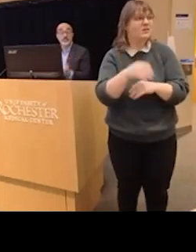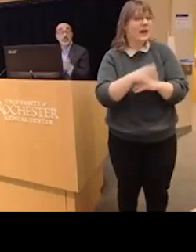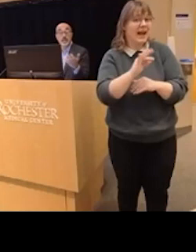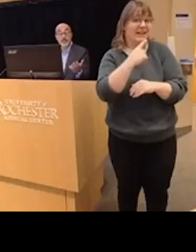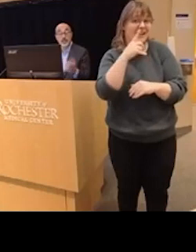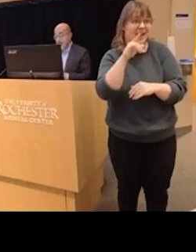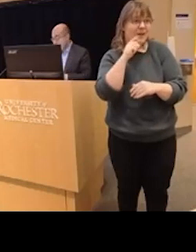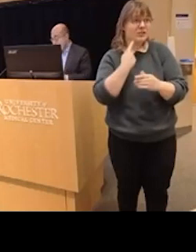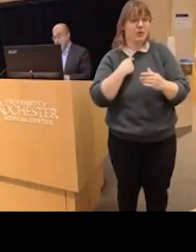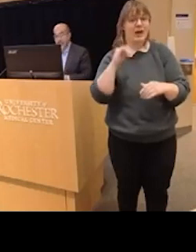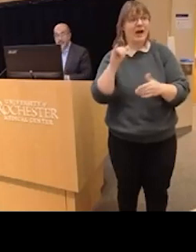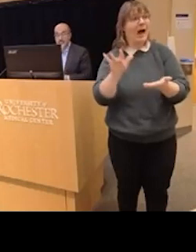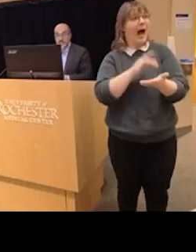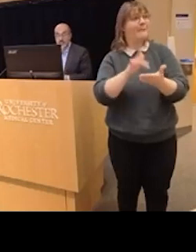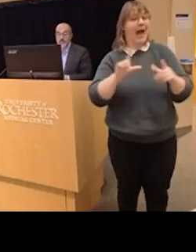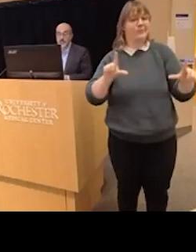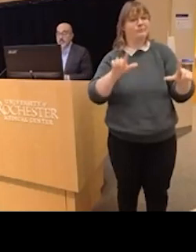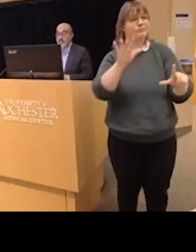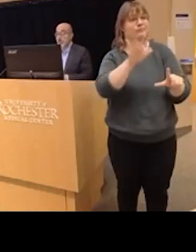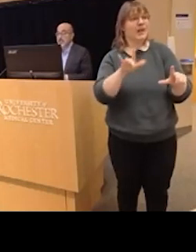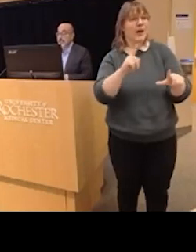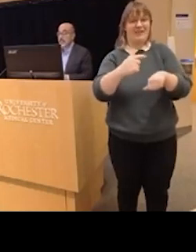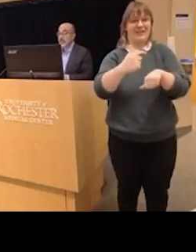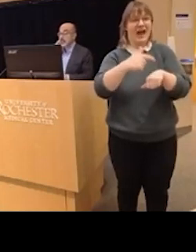because I do it on an iPad and we have a time stamp so we actually know exactly how long it